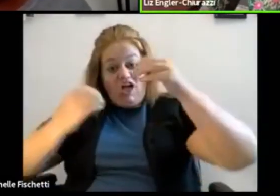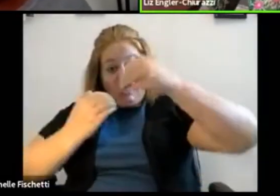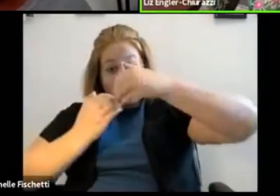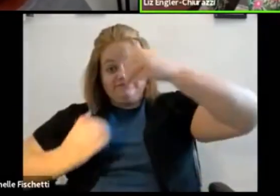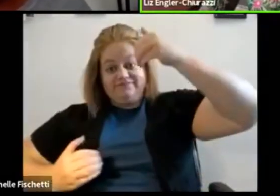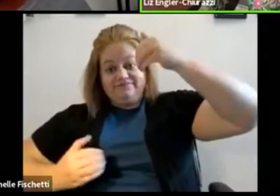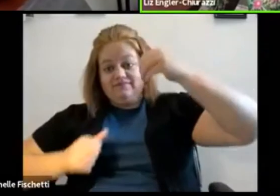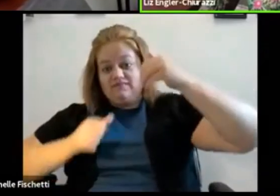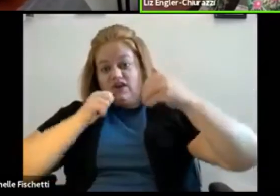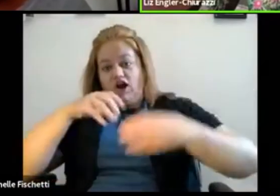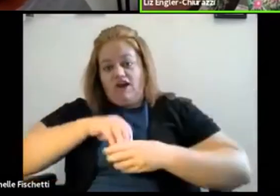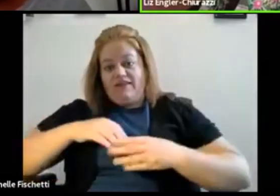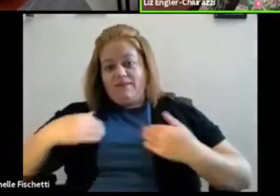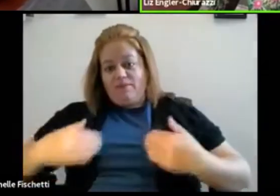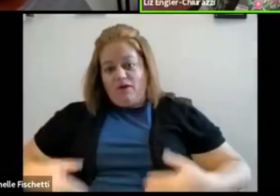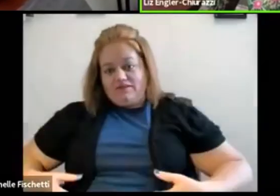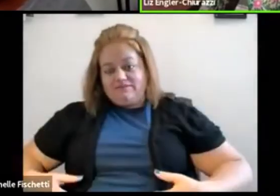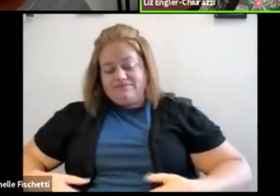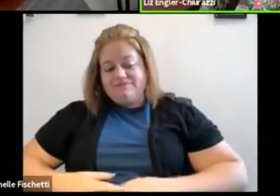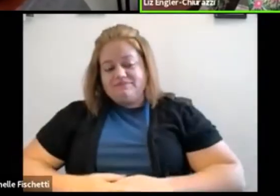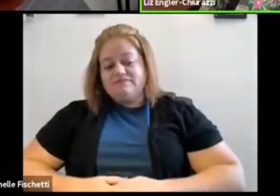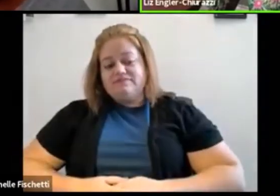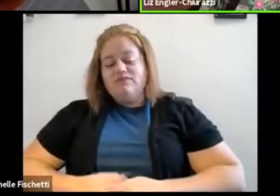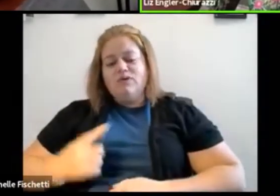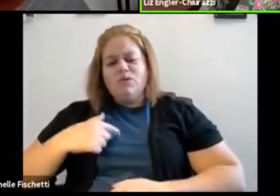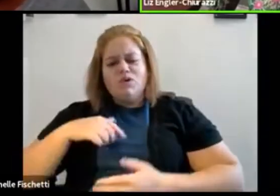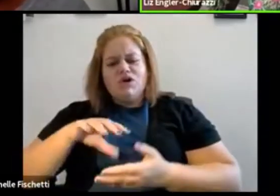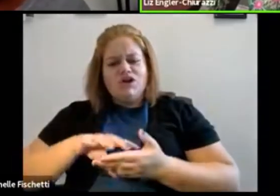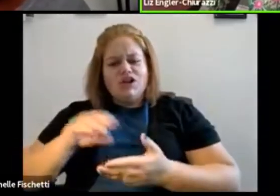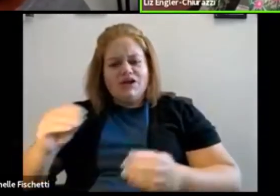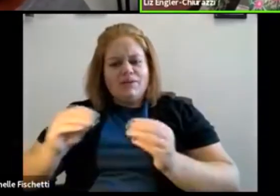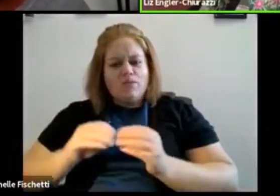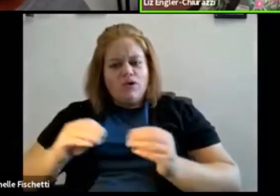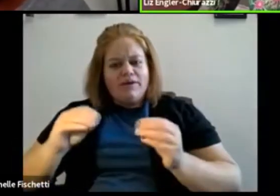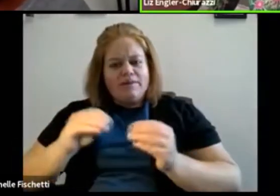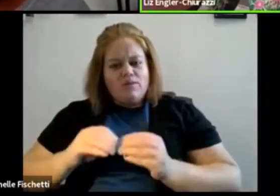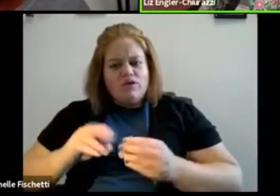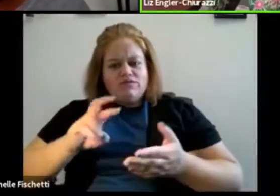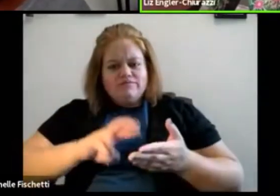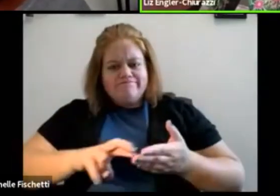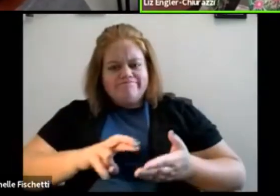and we're learning now as more and more evidence emerges in the past 15 to 20